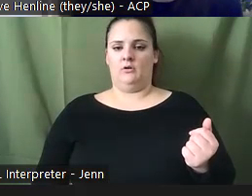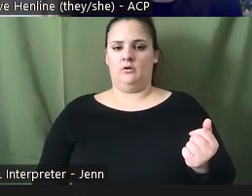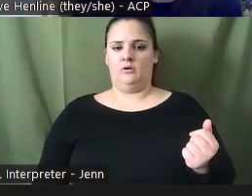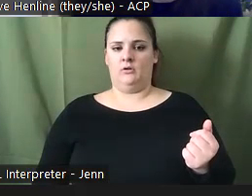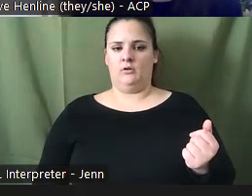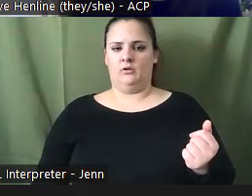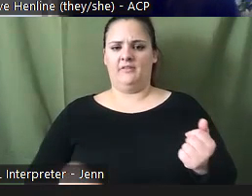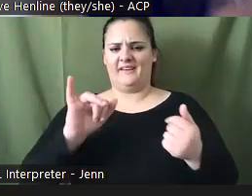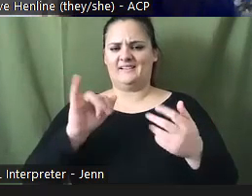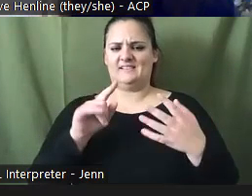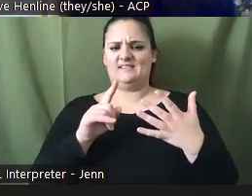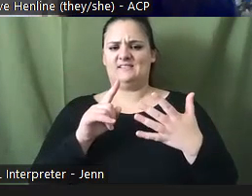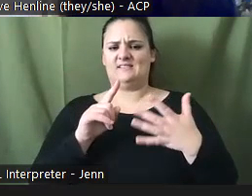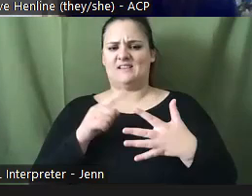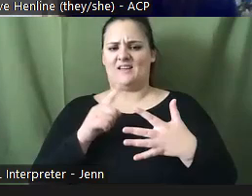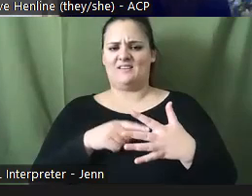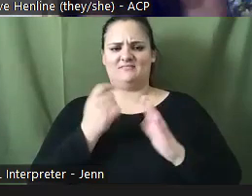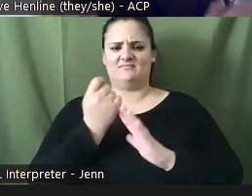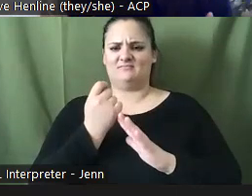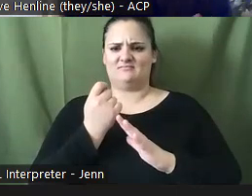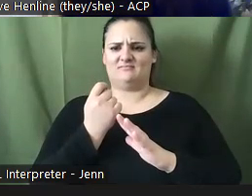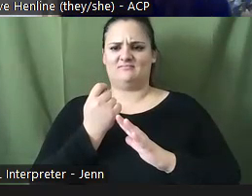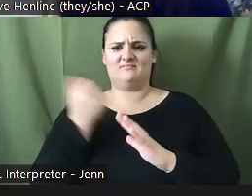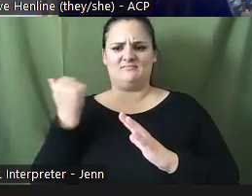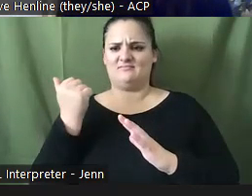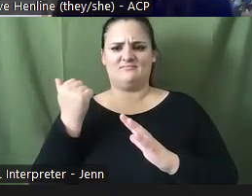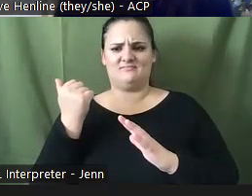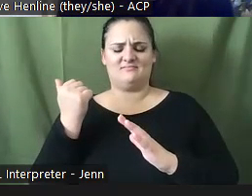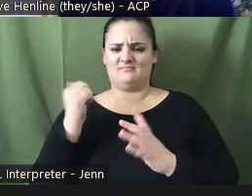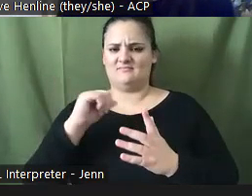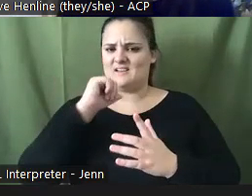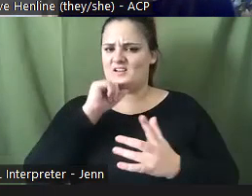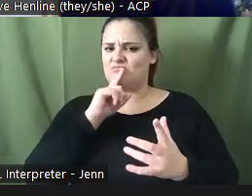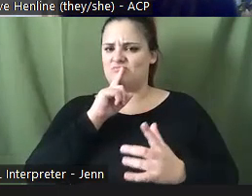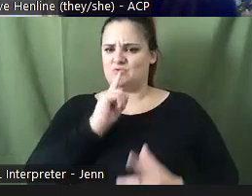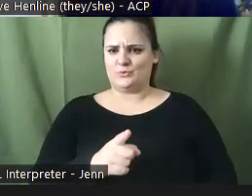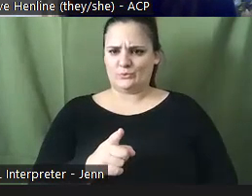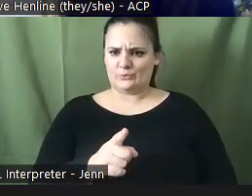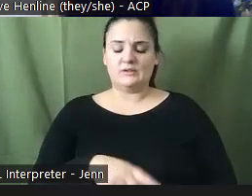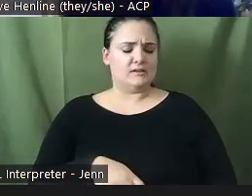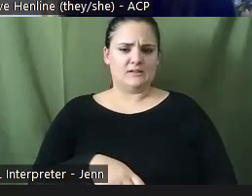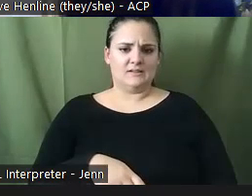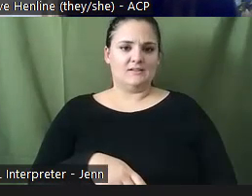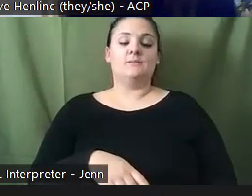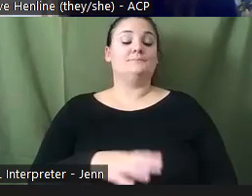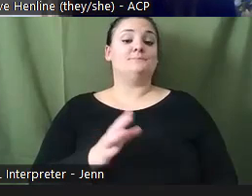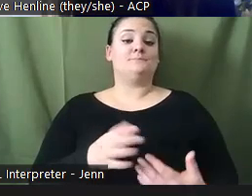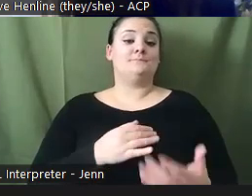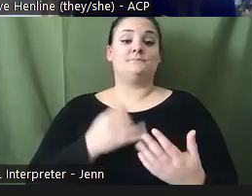that second bullet point because that doesn't really apply. If you have any public records, or